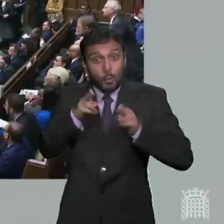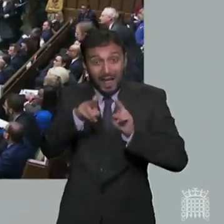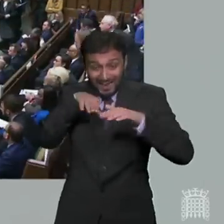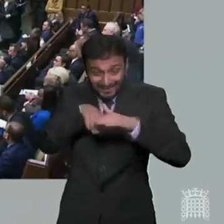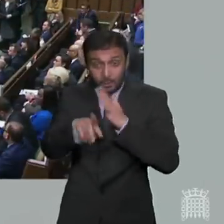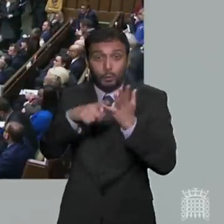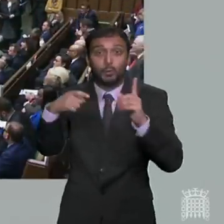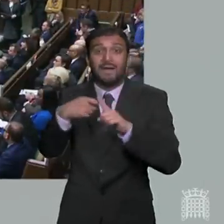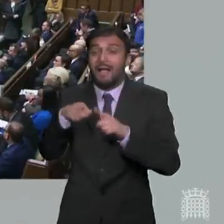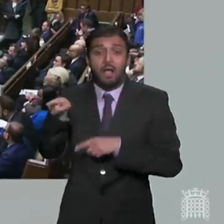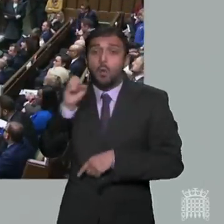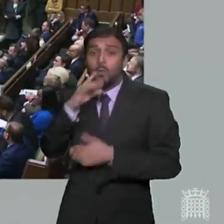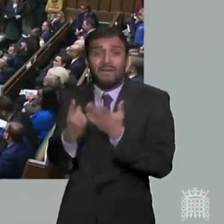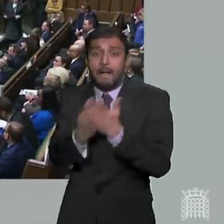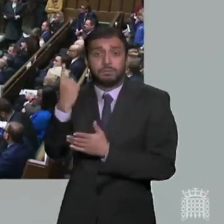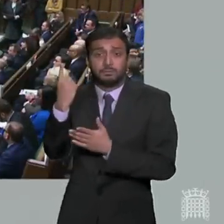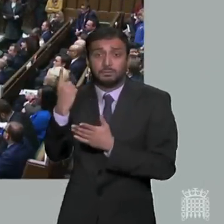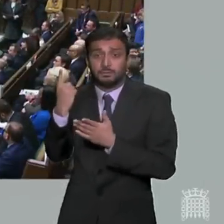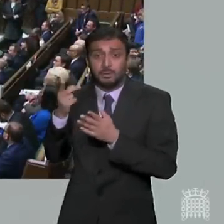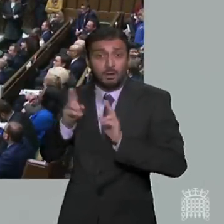The Prime Minister Every life that is lost in the channel is